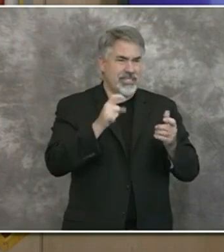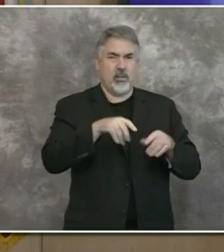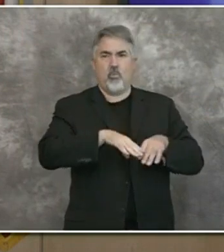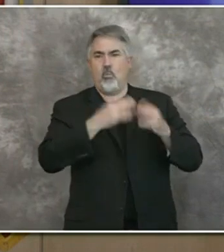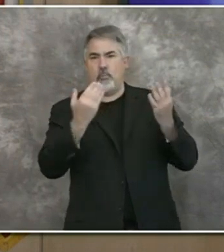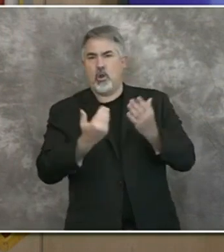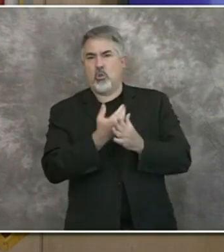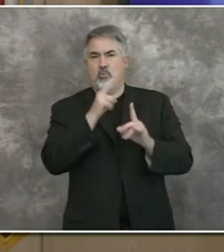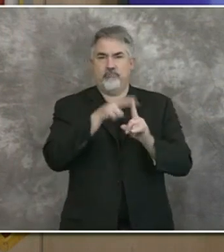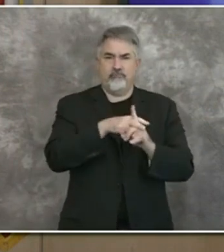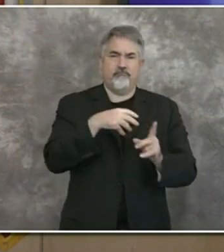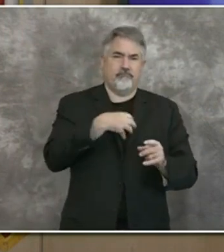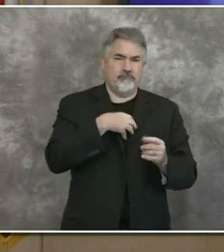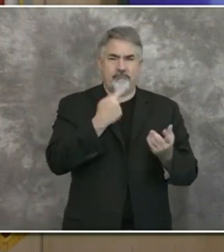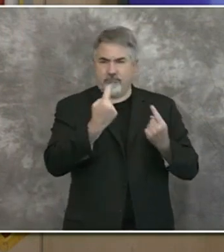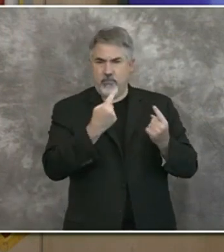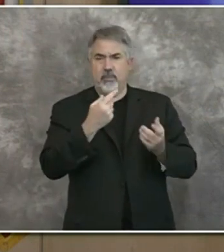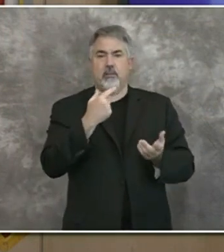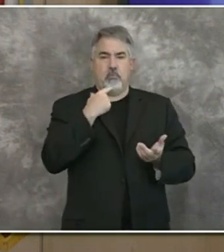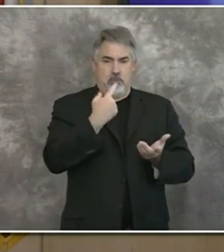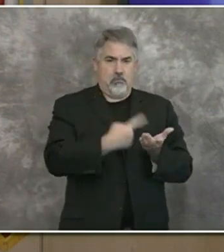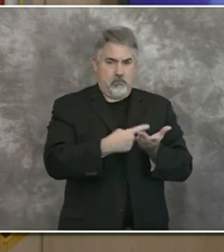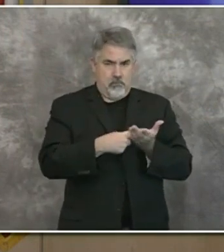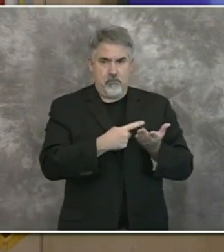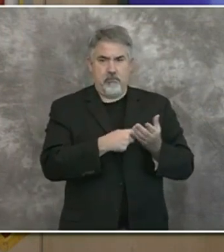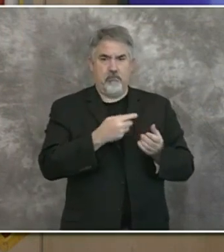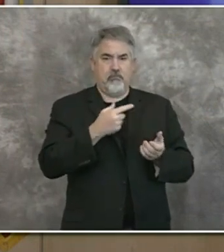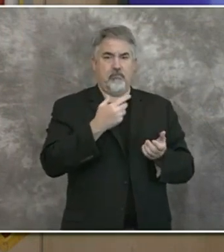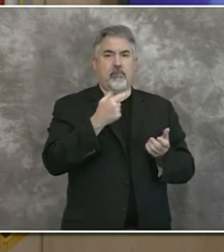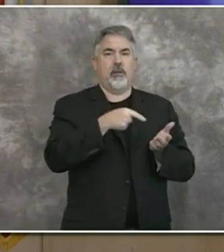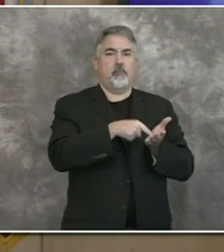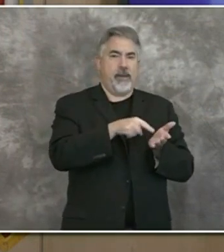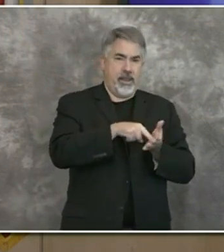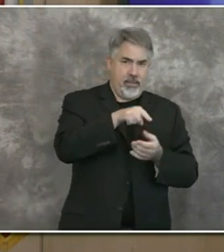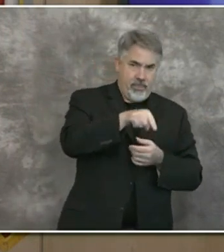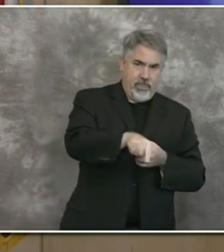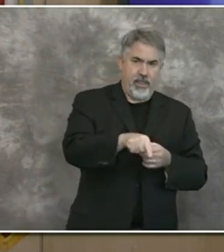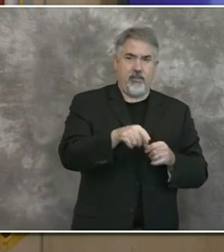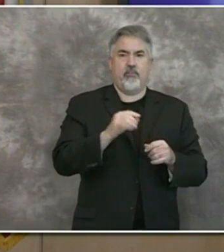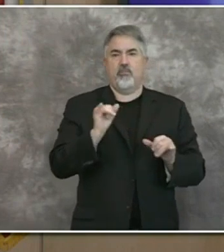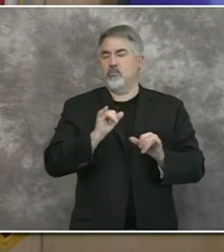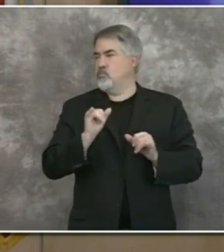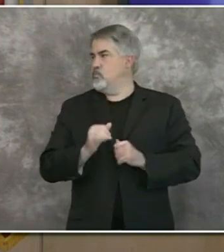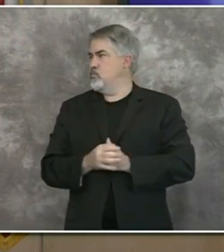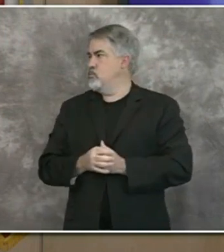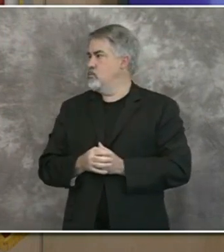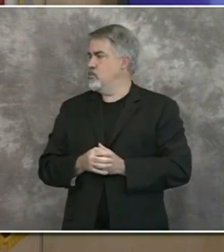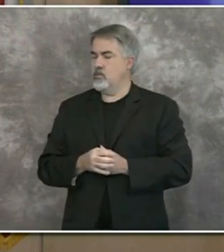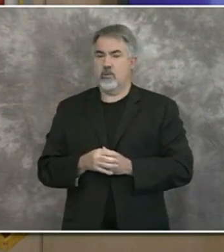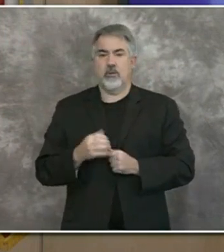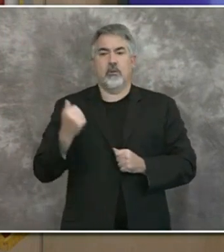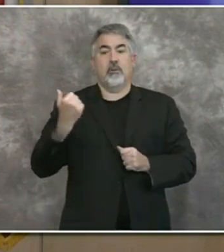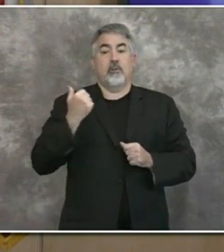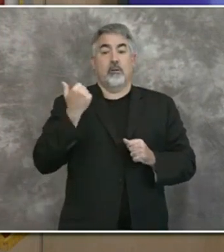MONDAY THROUGH FRIDAY TO ASSIST CUSTOMERS IN CASE OPENING CASE MANAGEMENT AND TO